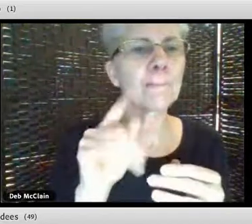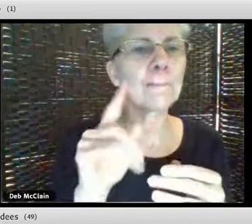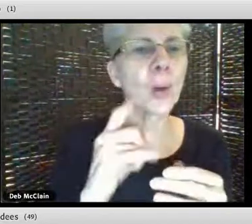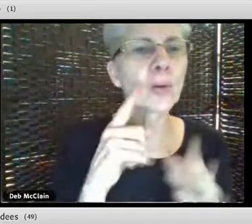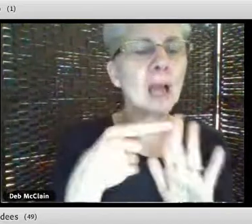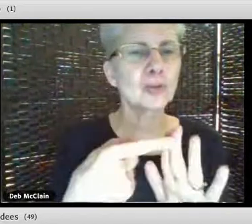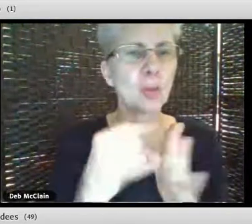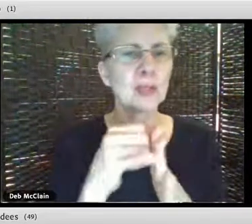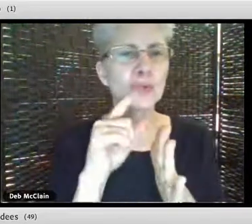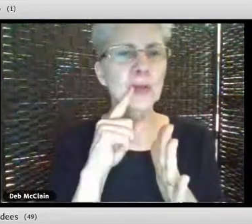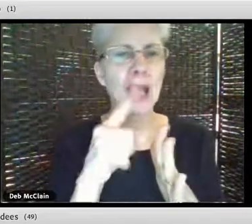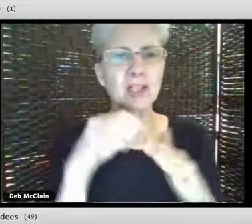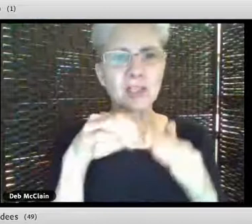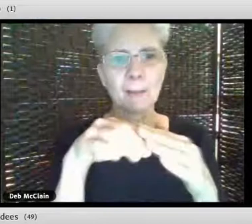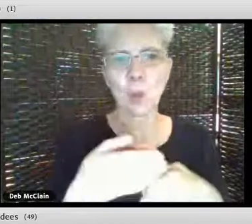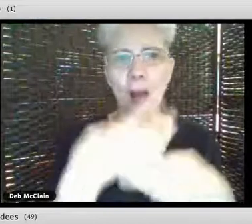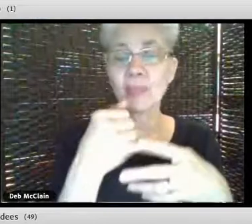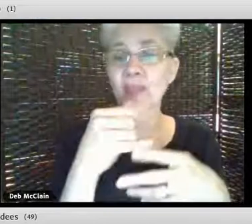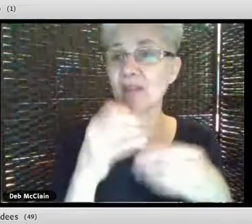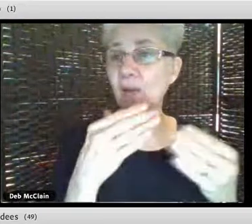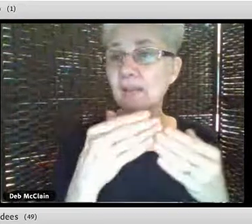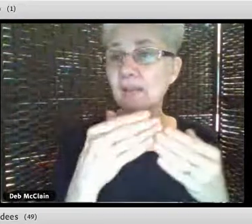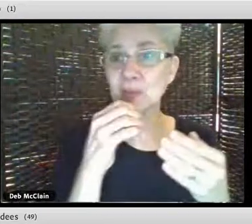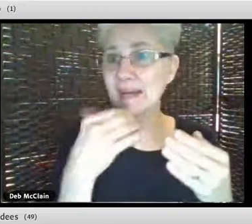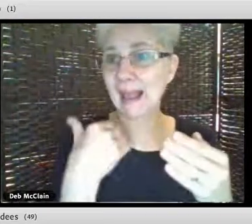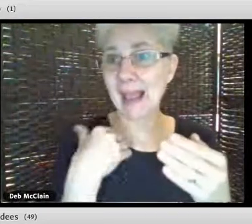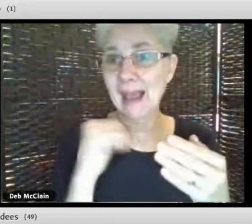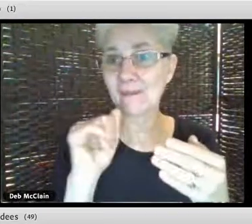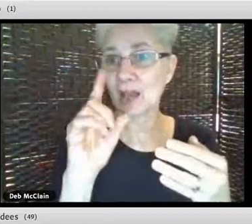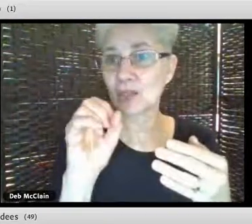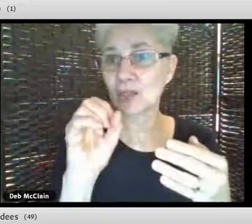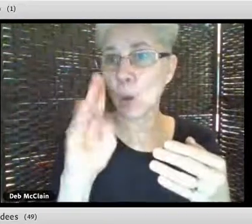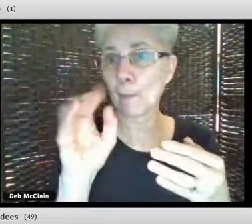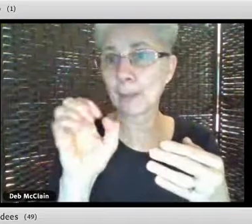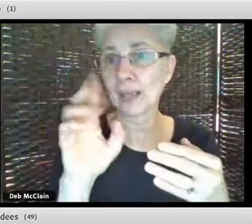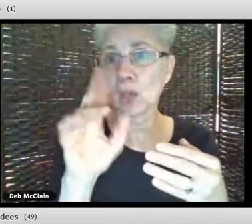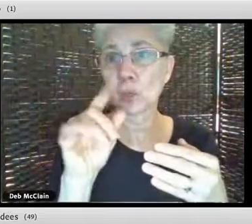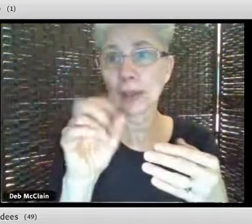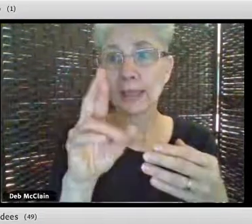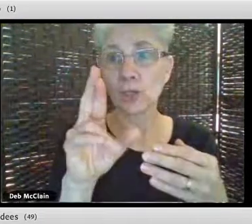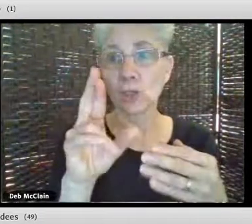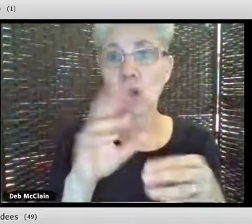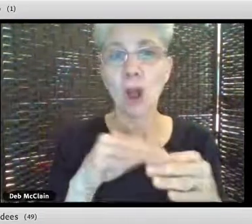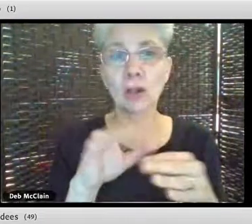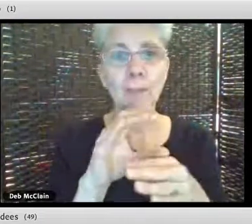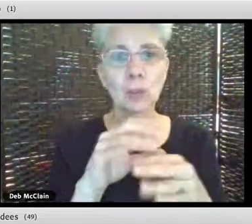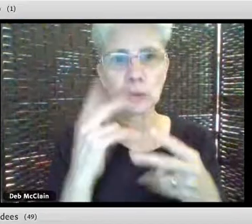that you can actually get into this file even if you didn't have Adobe Reader on your computer. Let me double-click on this.